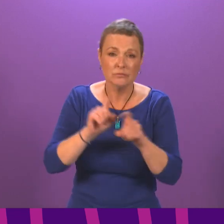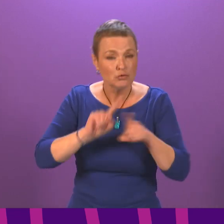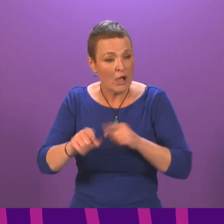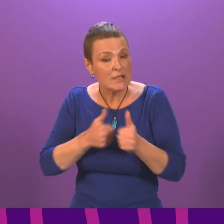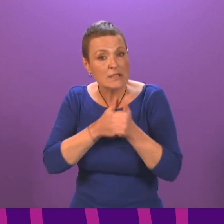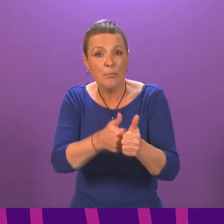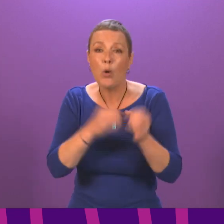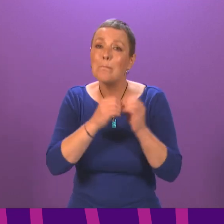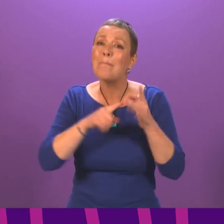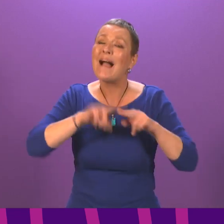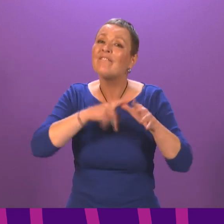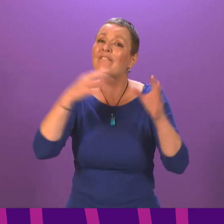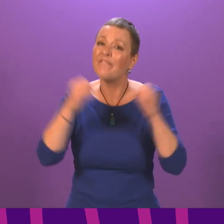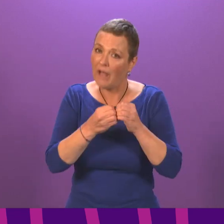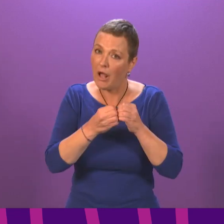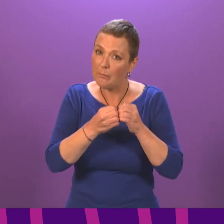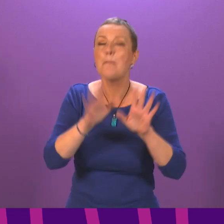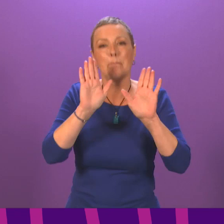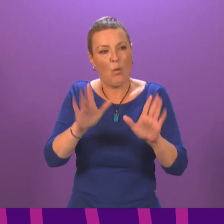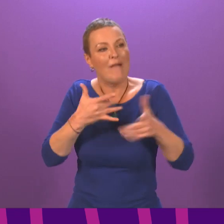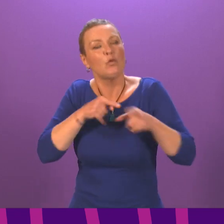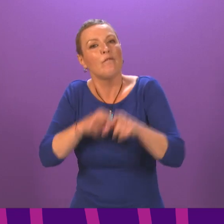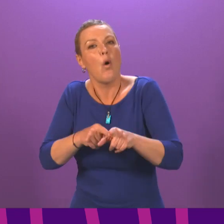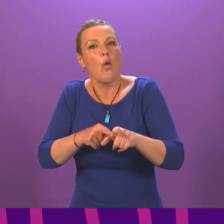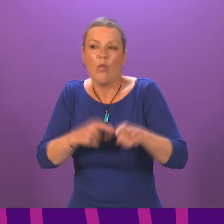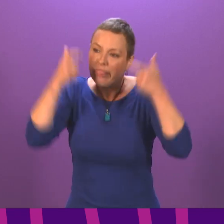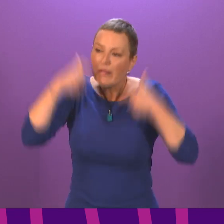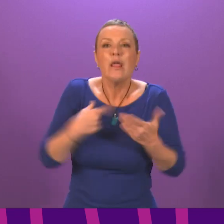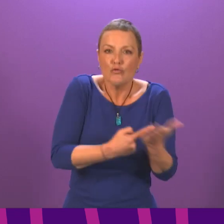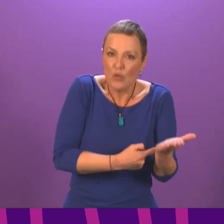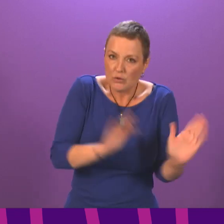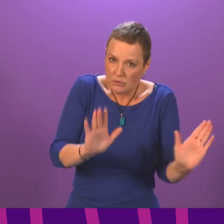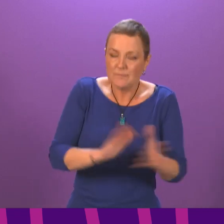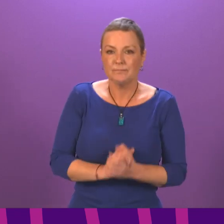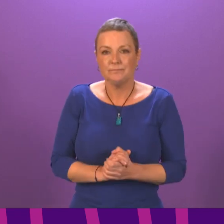BiFab within the legal constraints in which we operate.